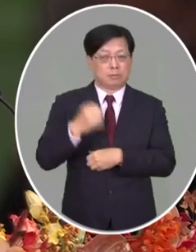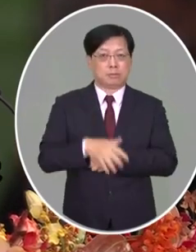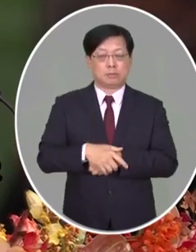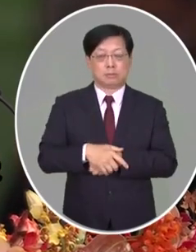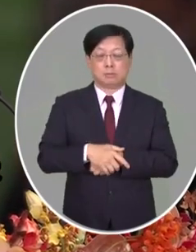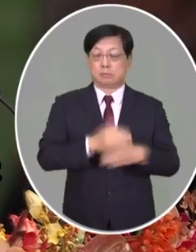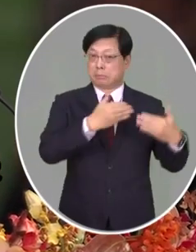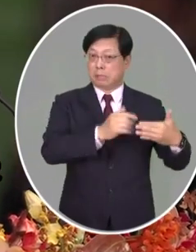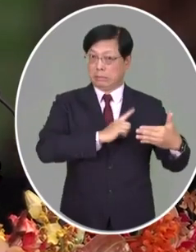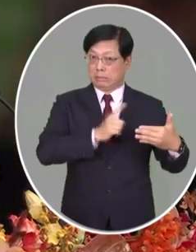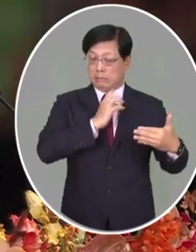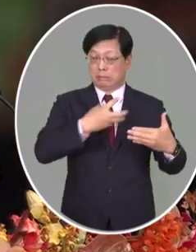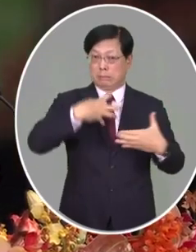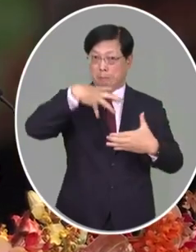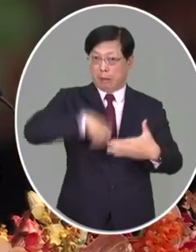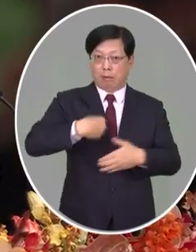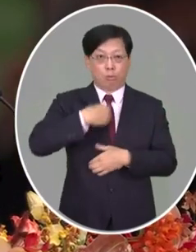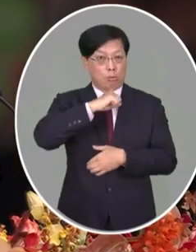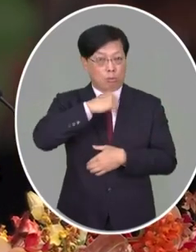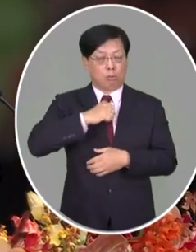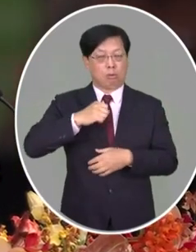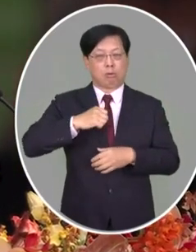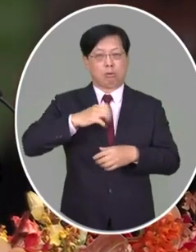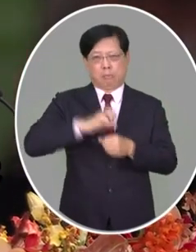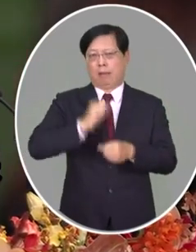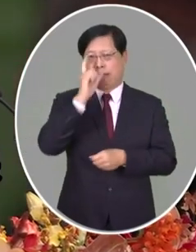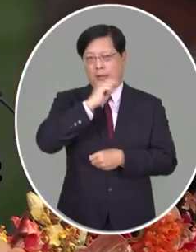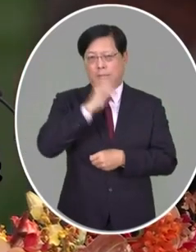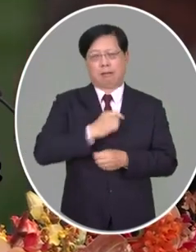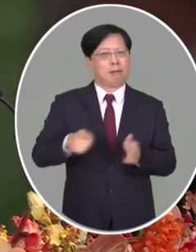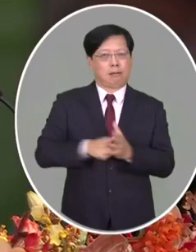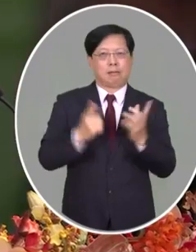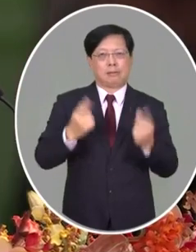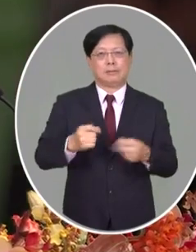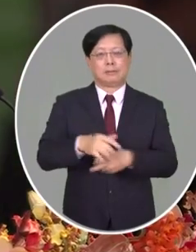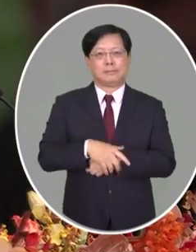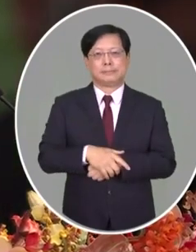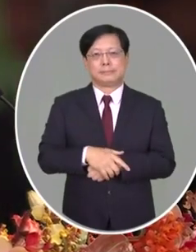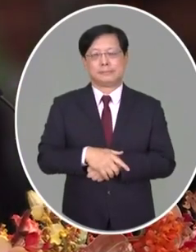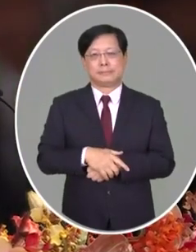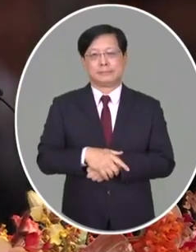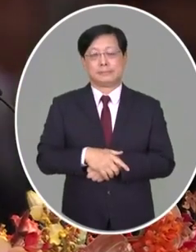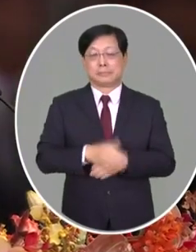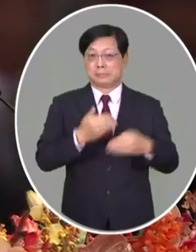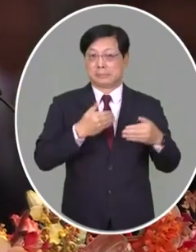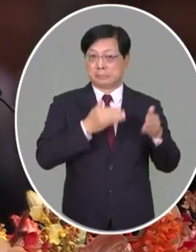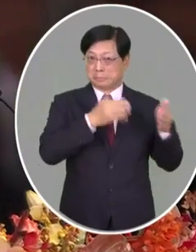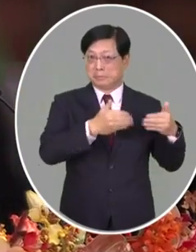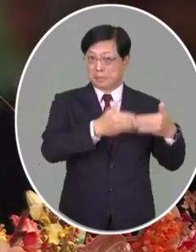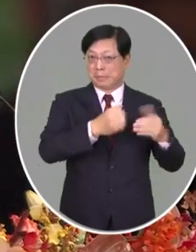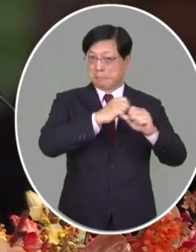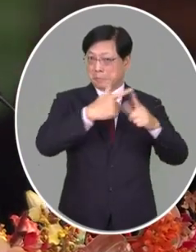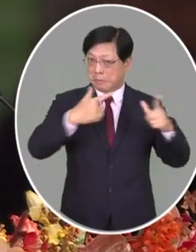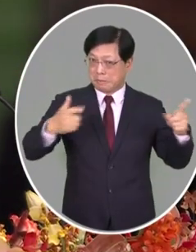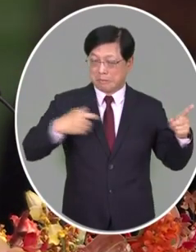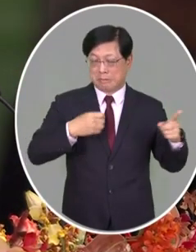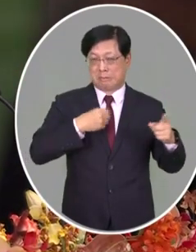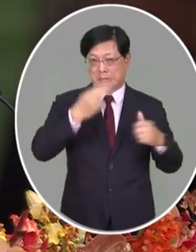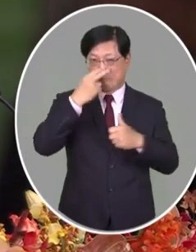China's attempt to annex Taiwan will not disappear. In the face of various threats and infiltrations from China,